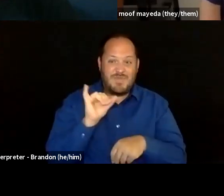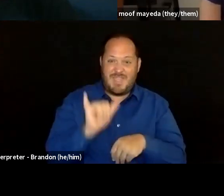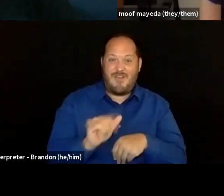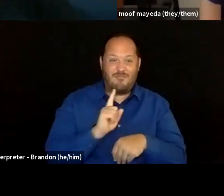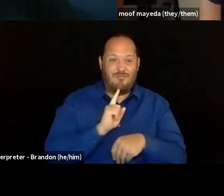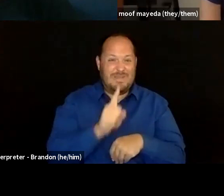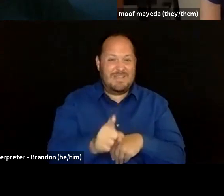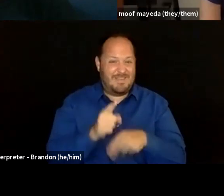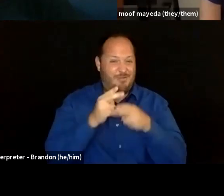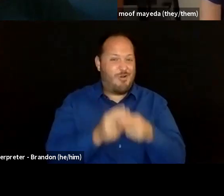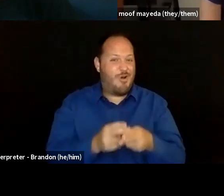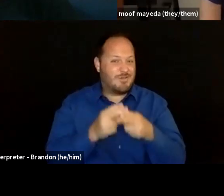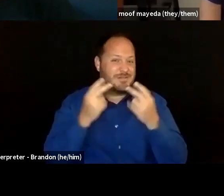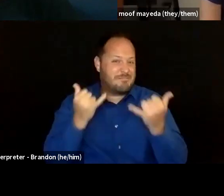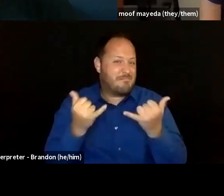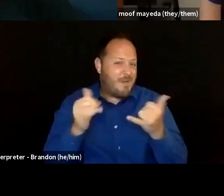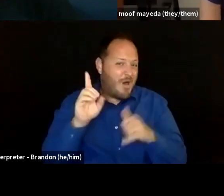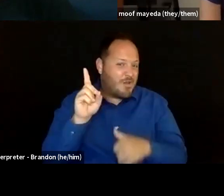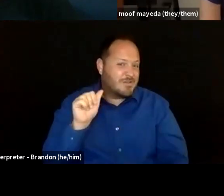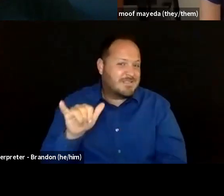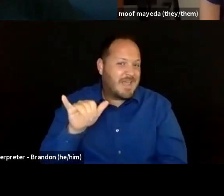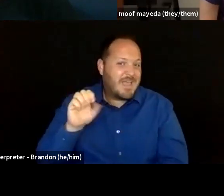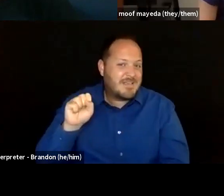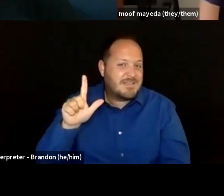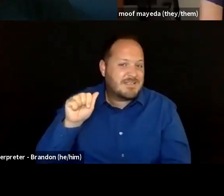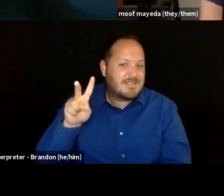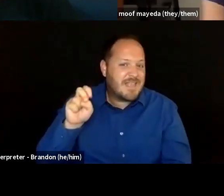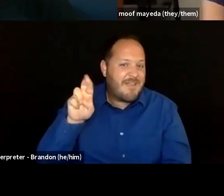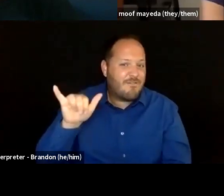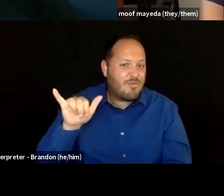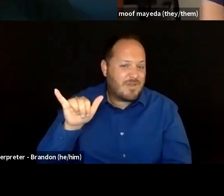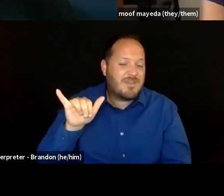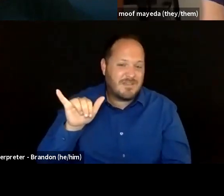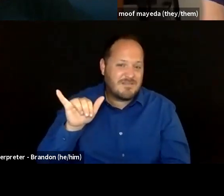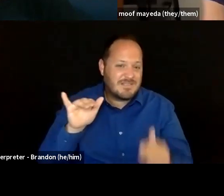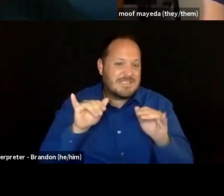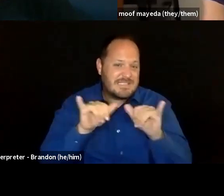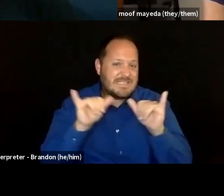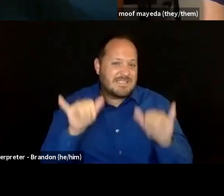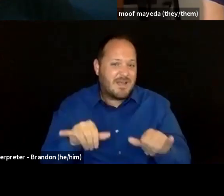I mean, you know, we should be able to have universal healthcare.